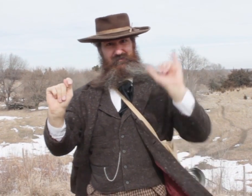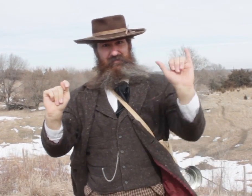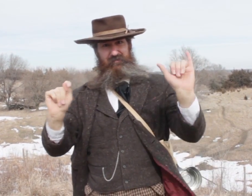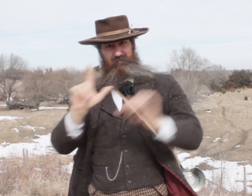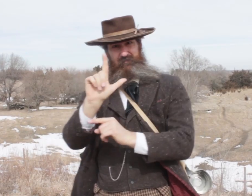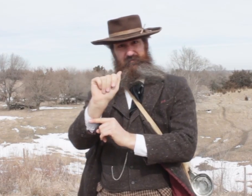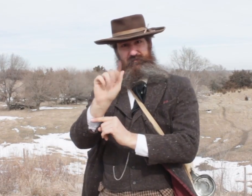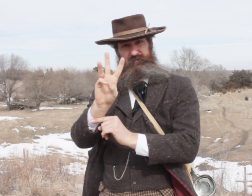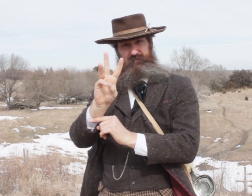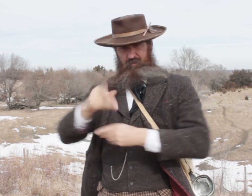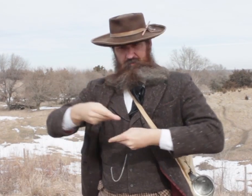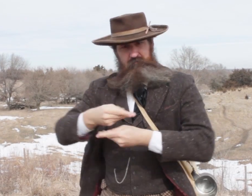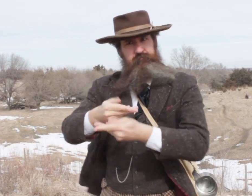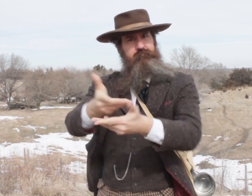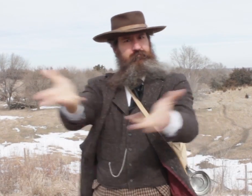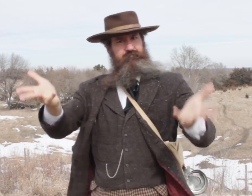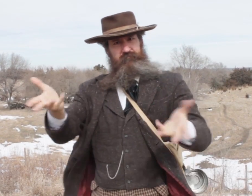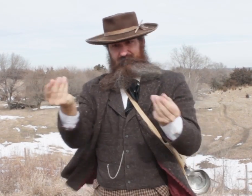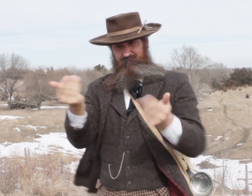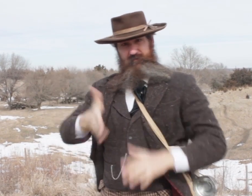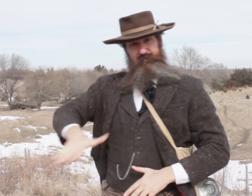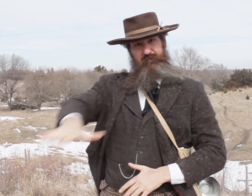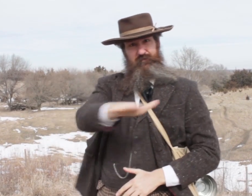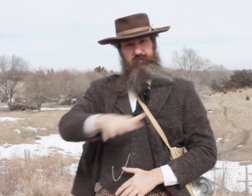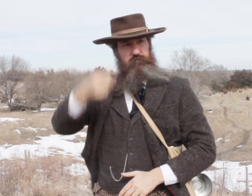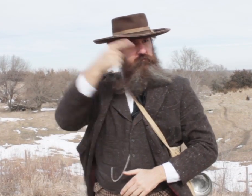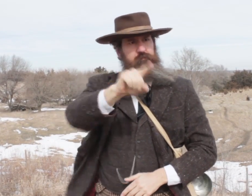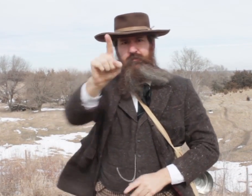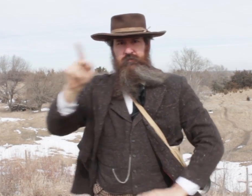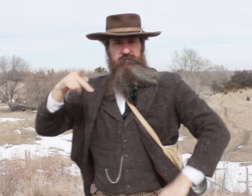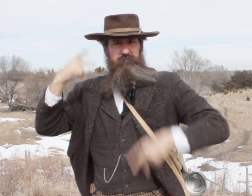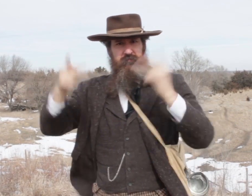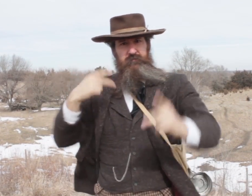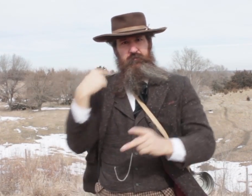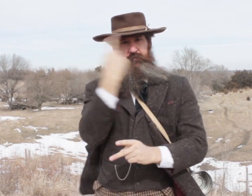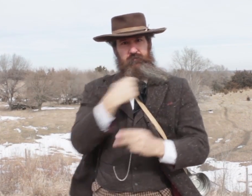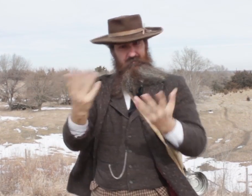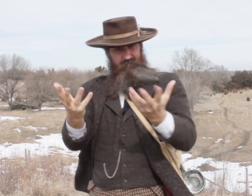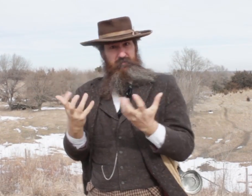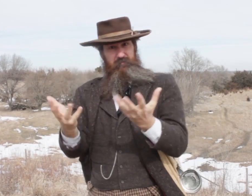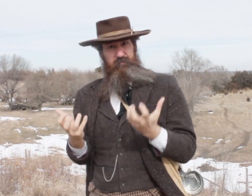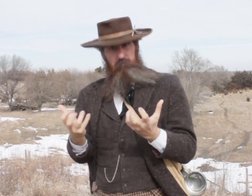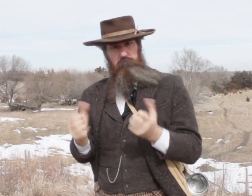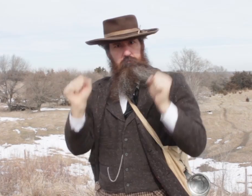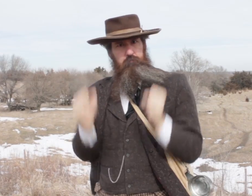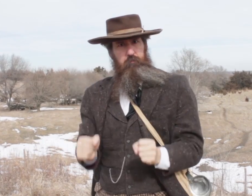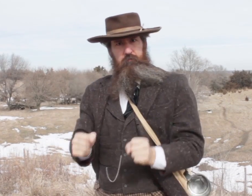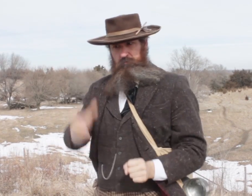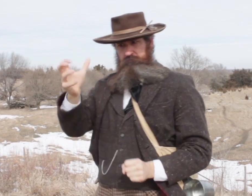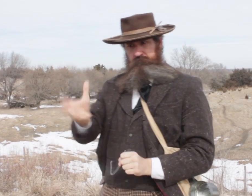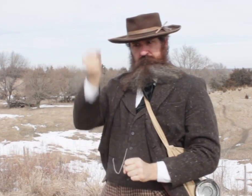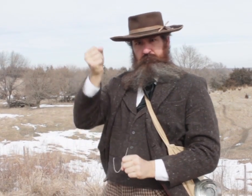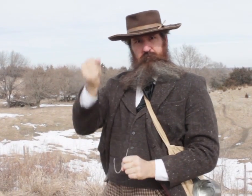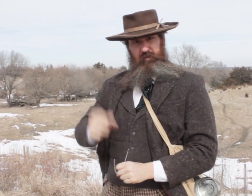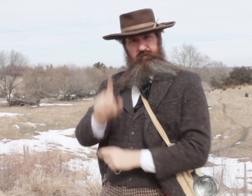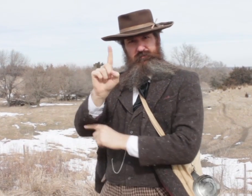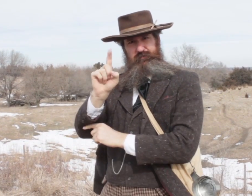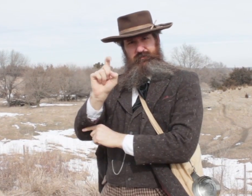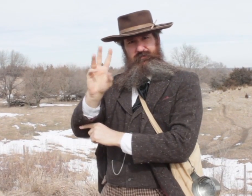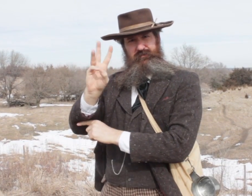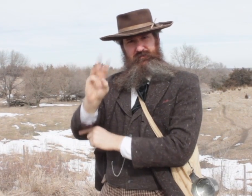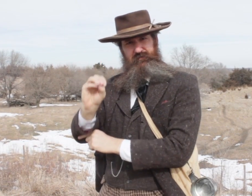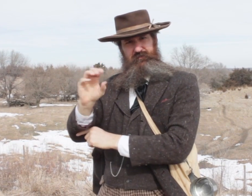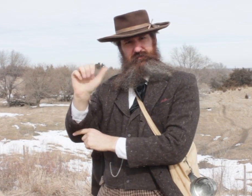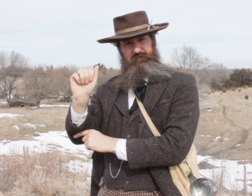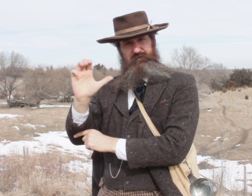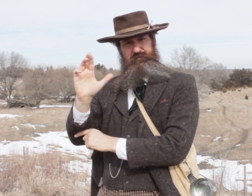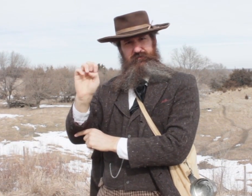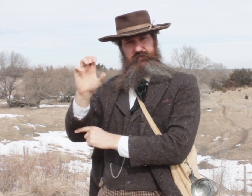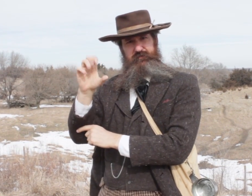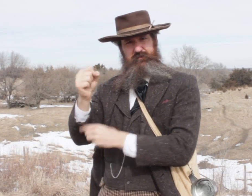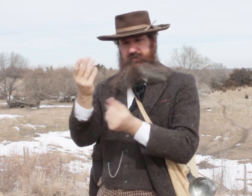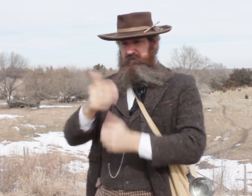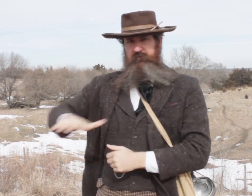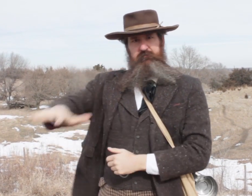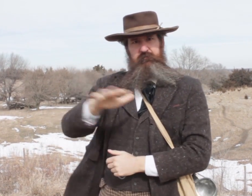the law that allowed people to claim a piece of land up to 160 acres.